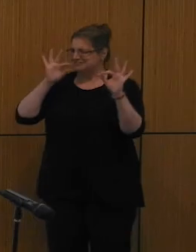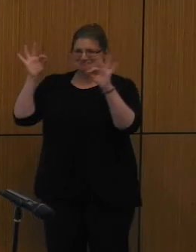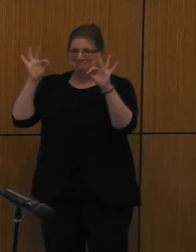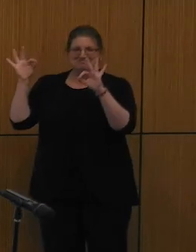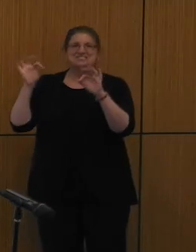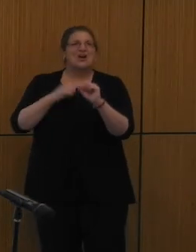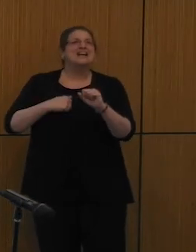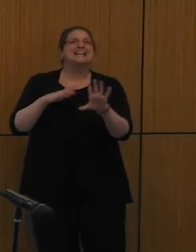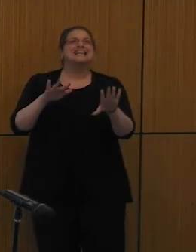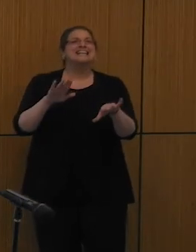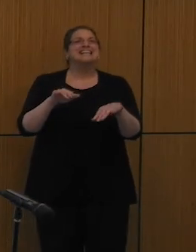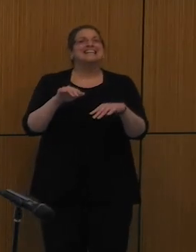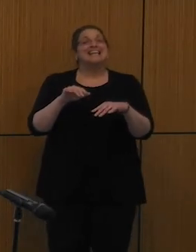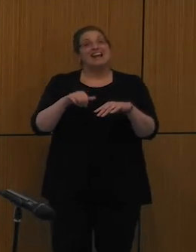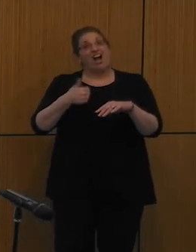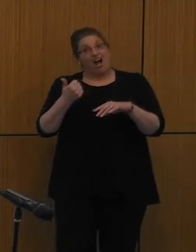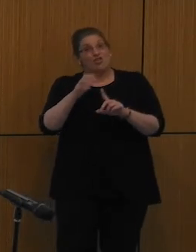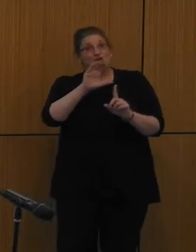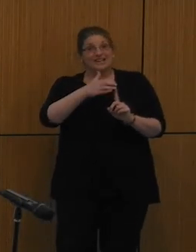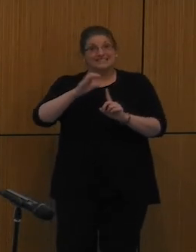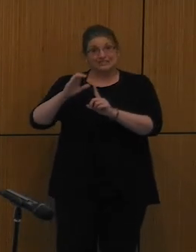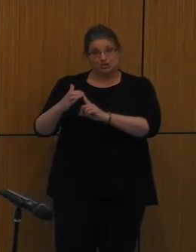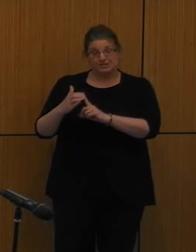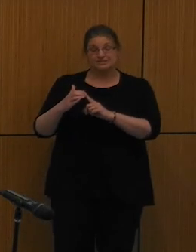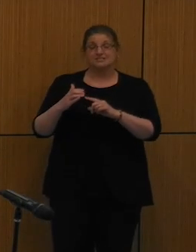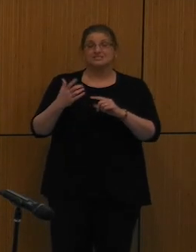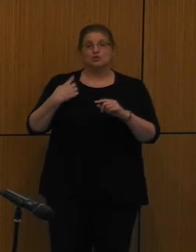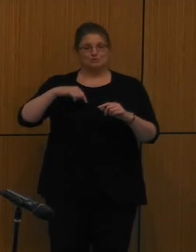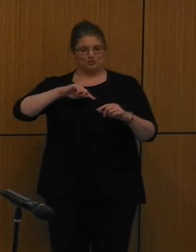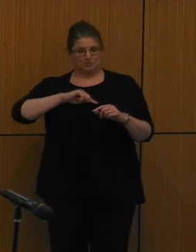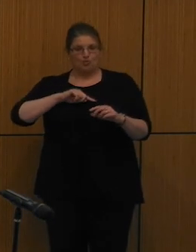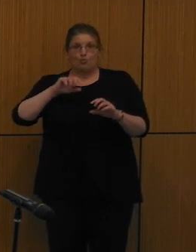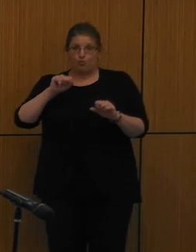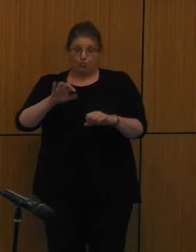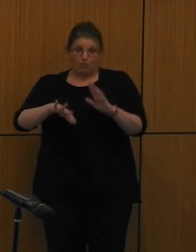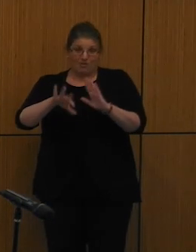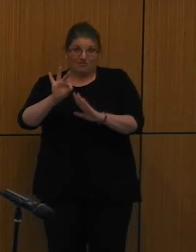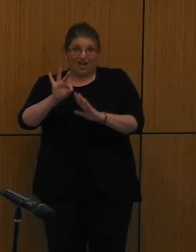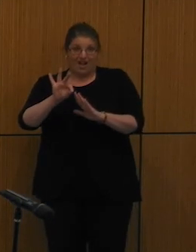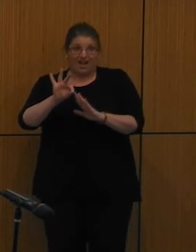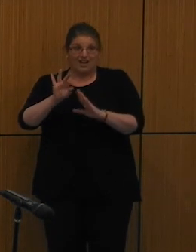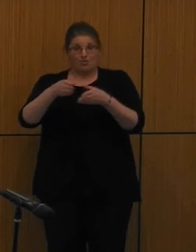and other different conditions looking at it. And so we could find that in the overall dynamics.